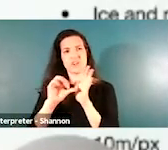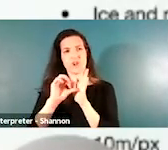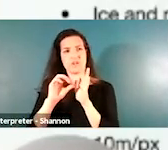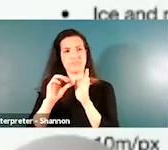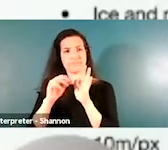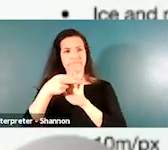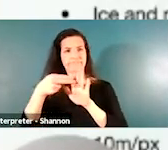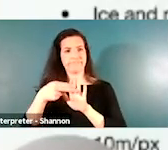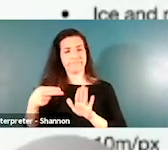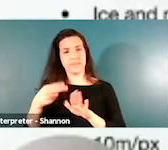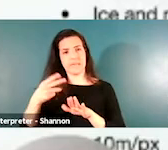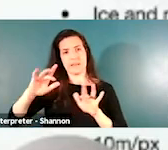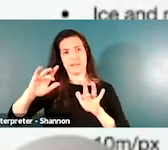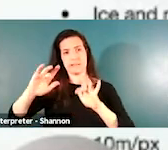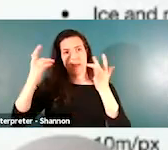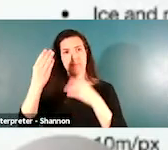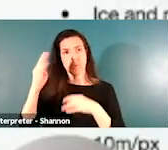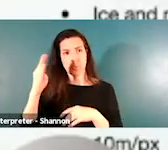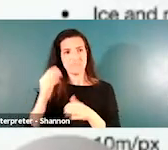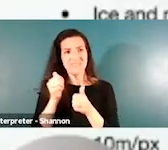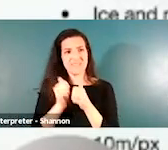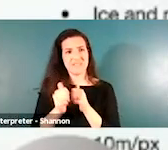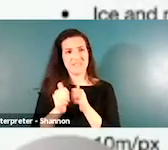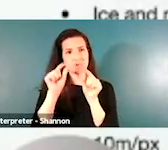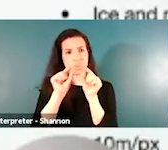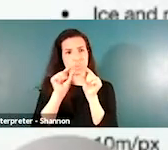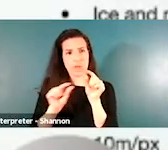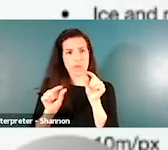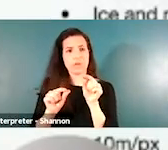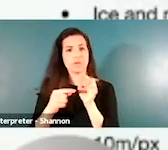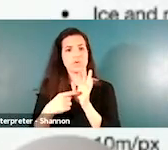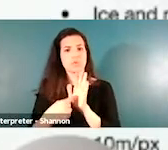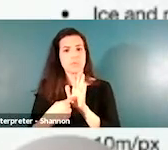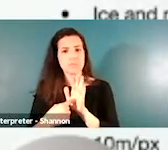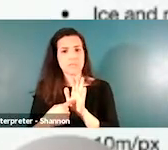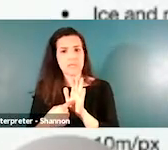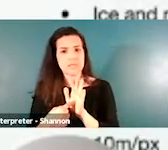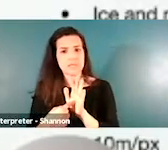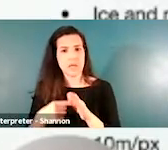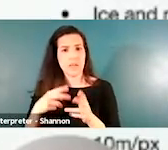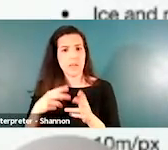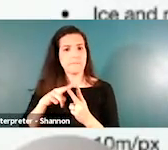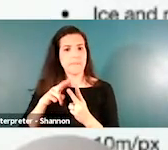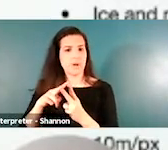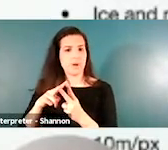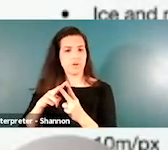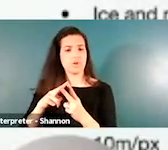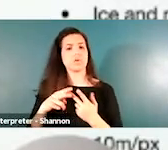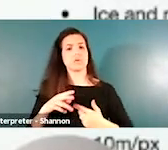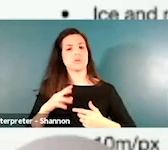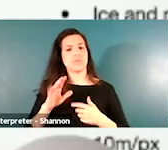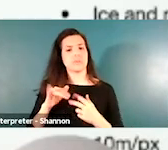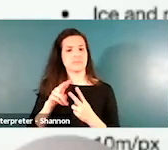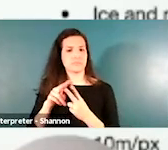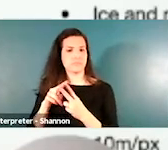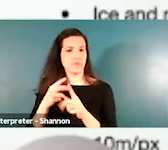Each square represents a pair where one part of the picture is the imagery tiles from the winter when there's a high presence of ice.